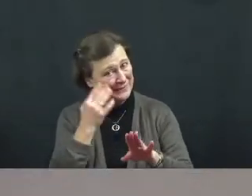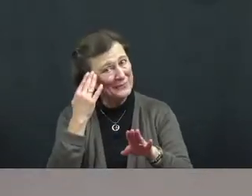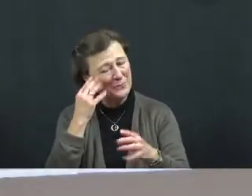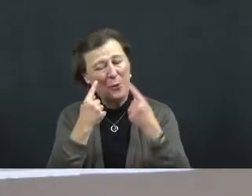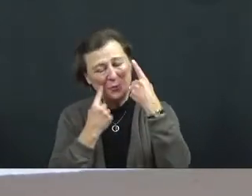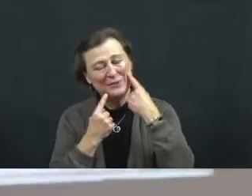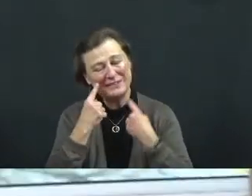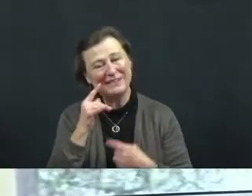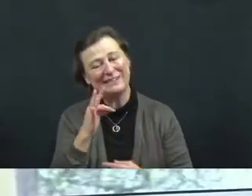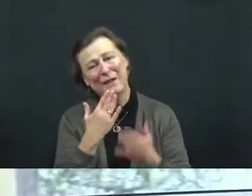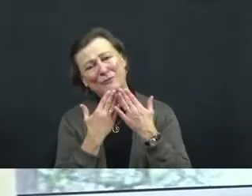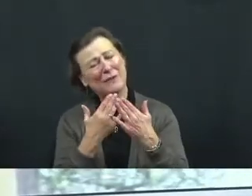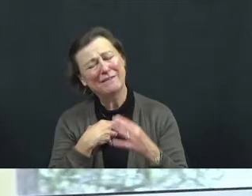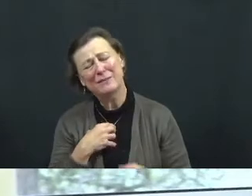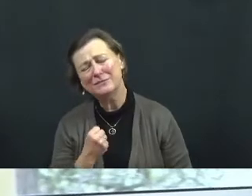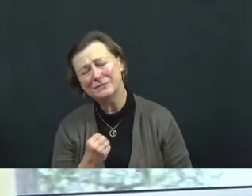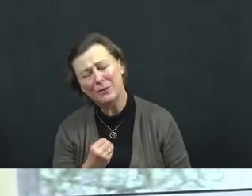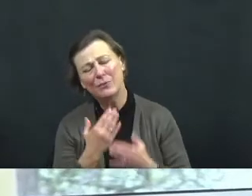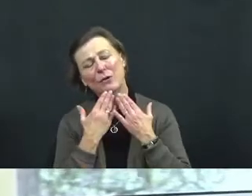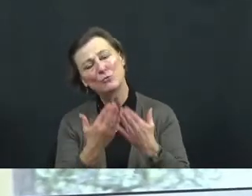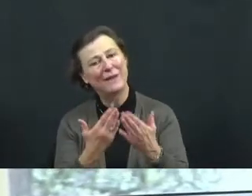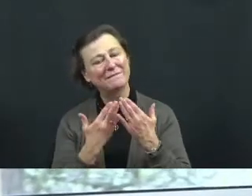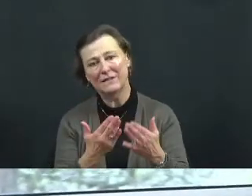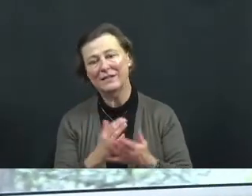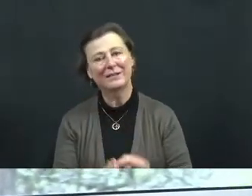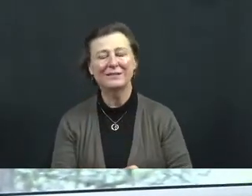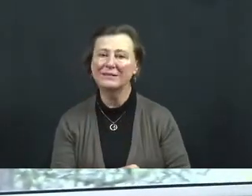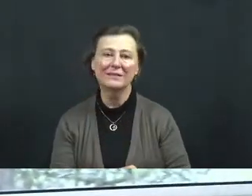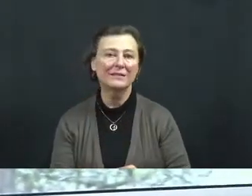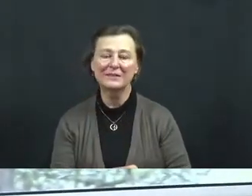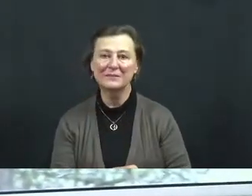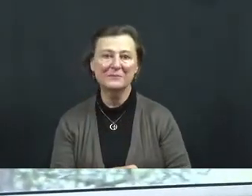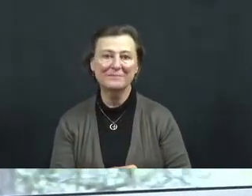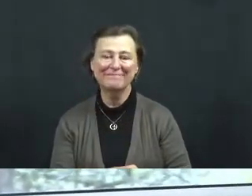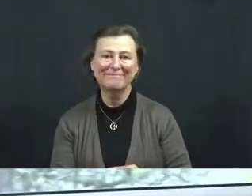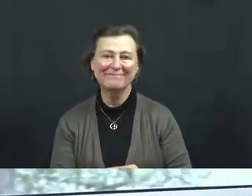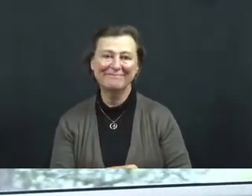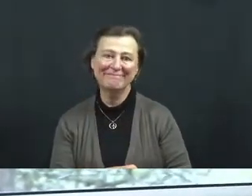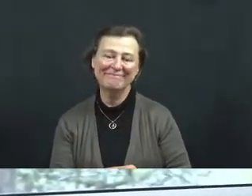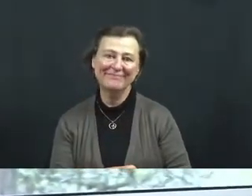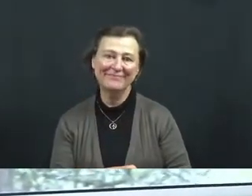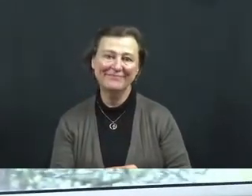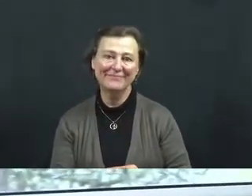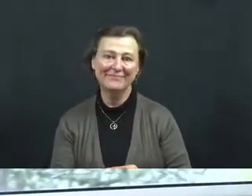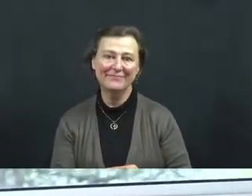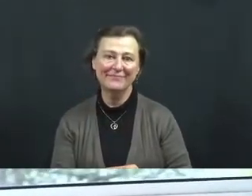I’m just so grateful.